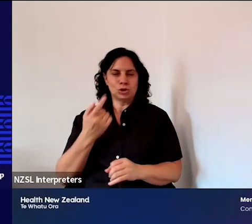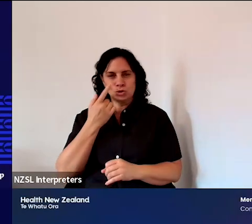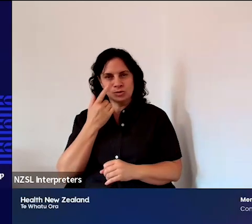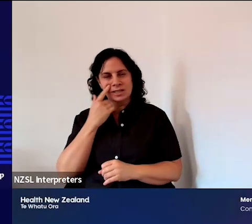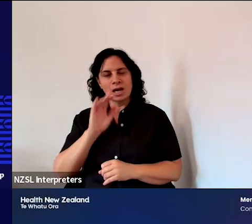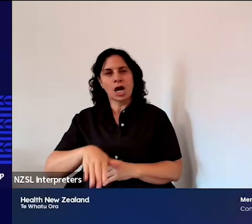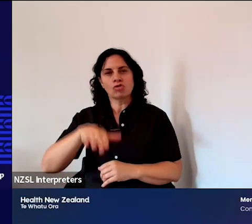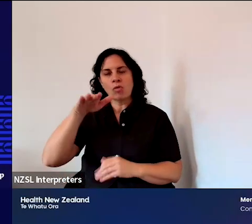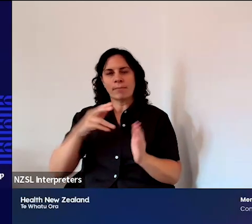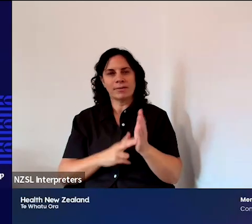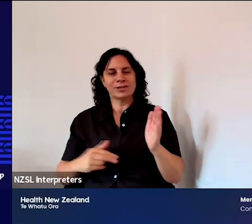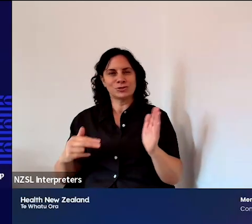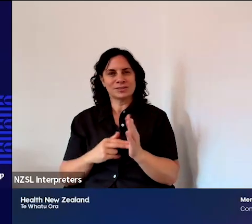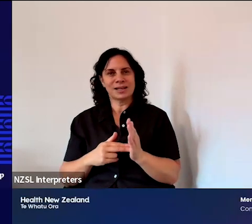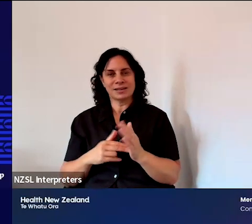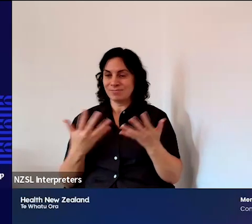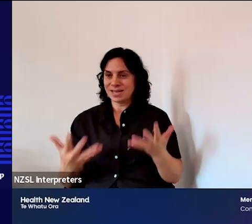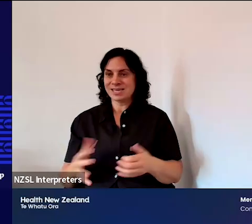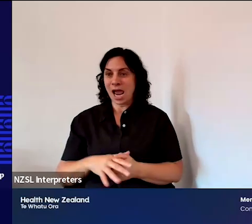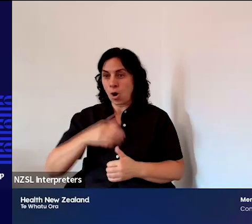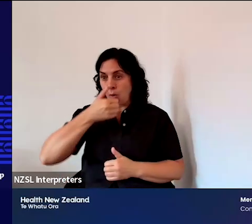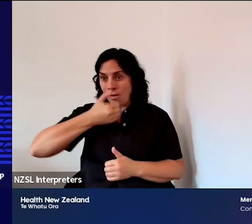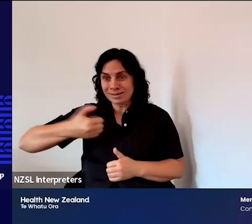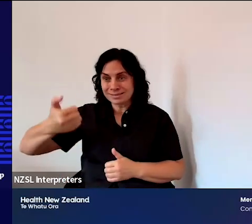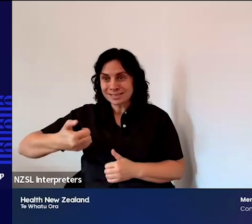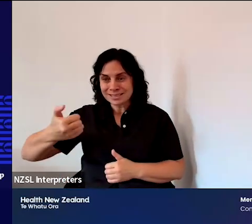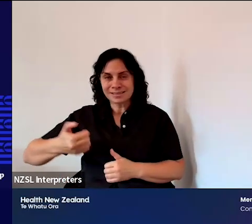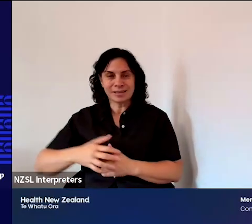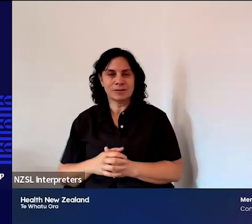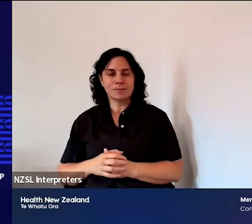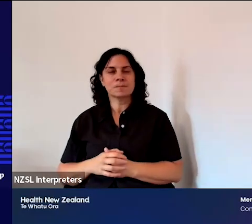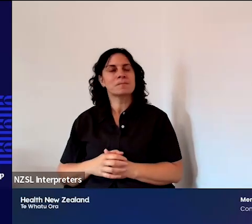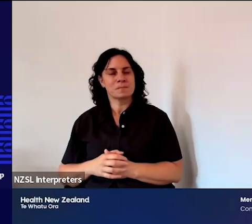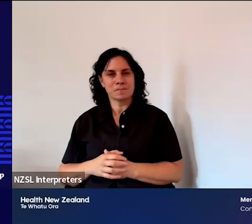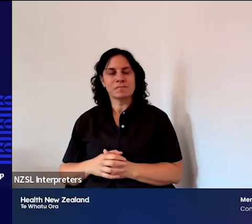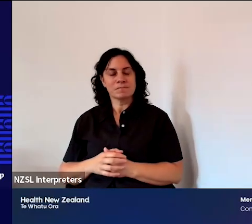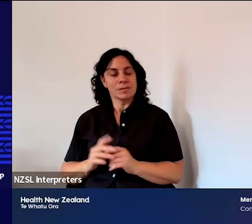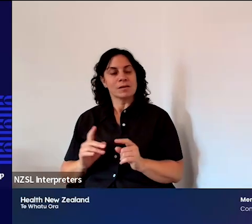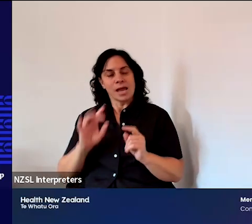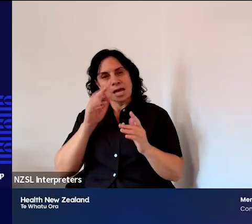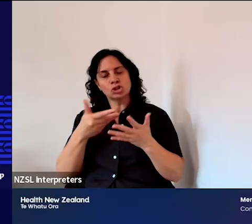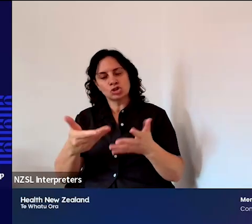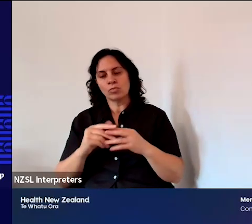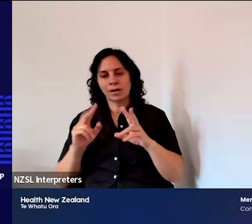you know, now, 16 years on and really, showing how research, can be done,